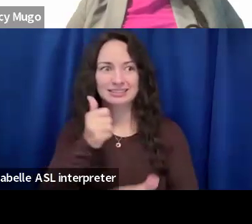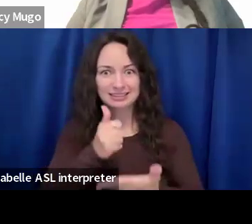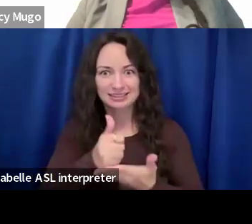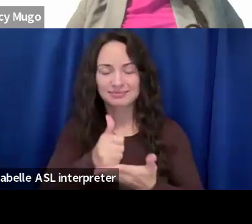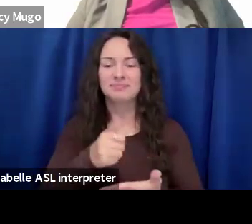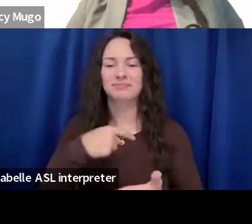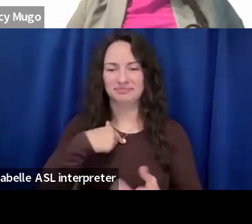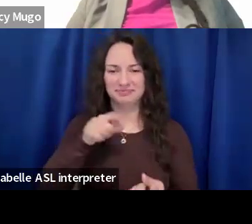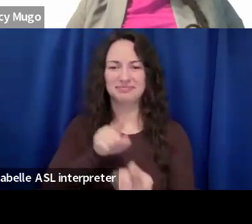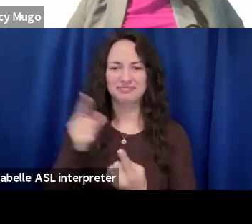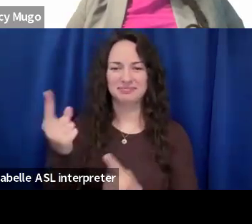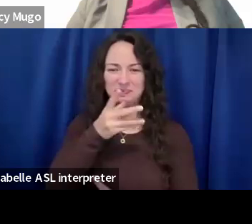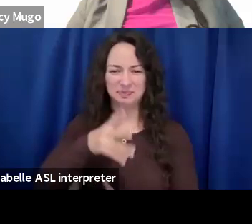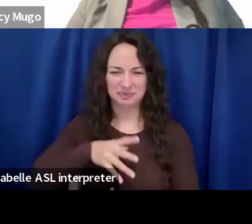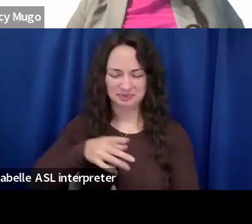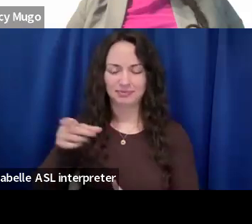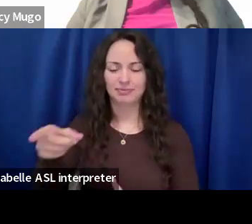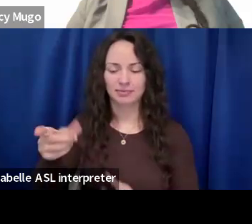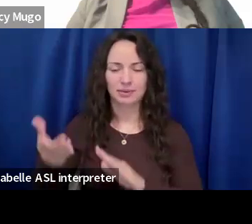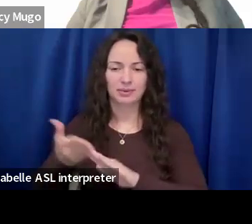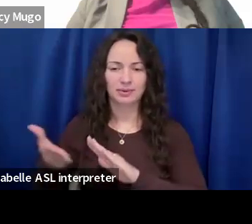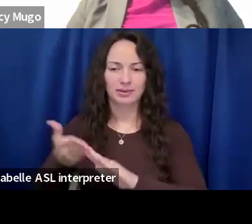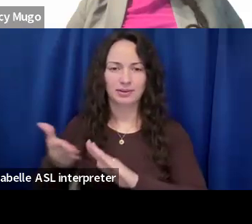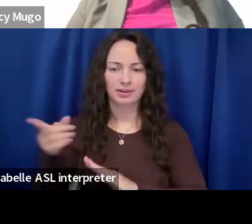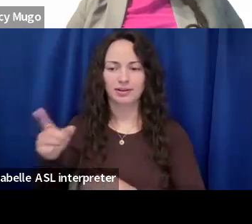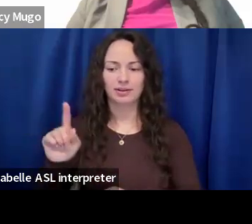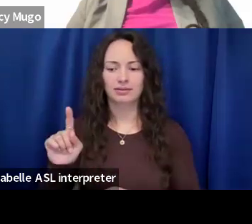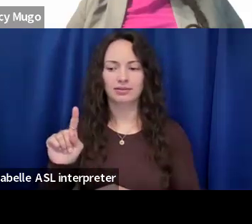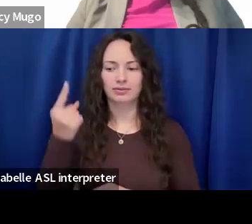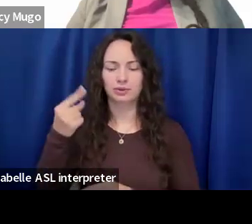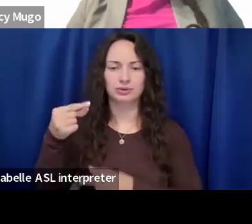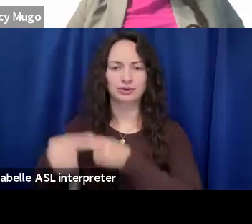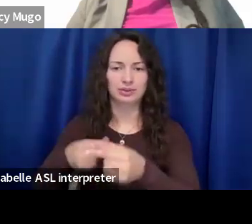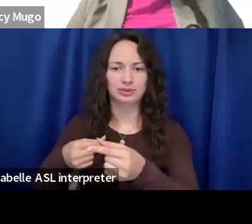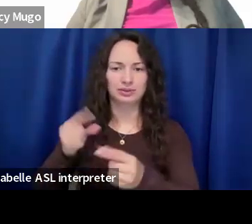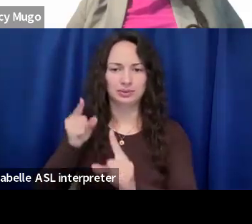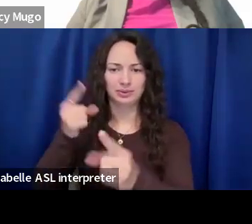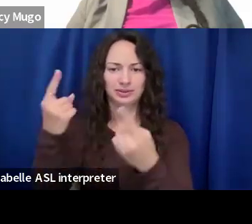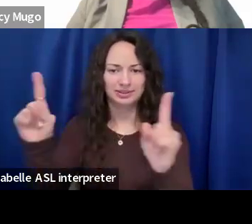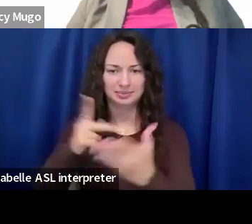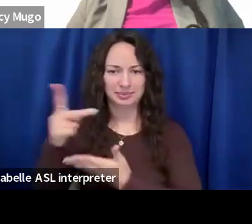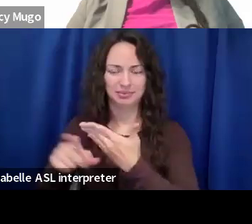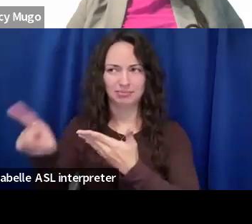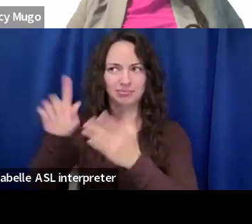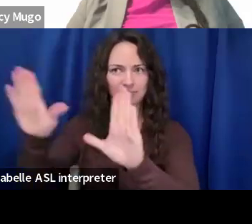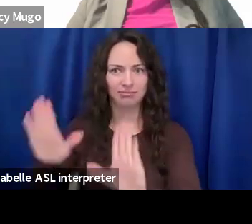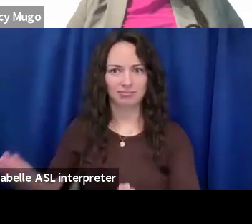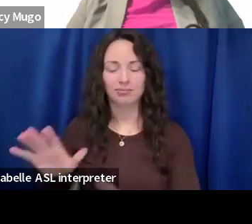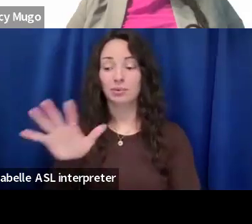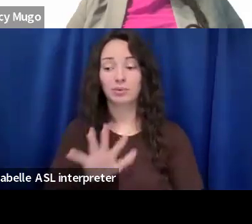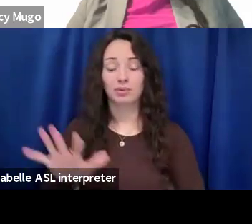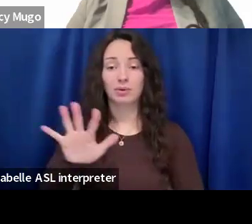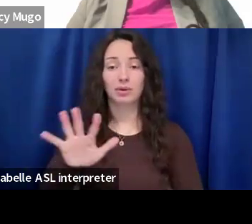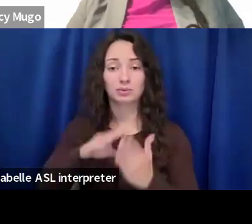generation students success program. She is just amazing, she has students she manages every year